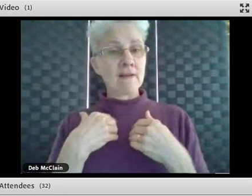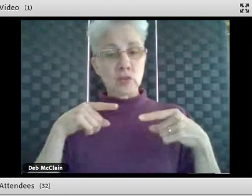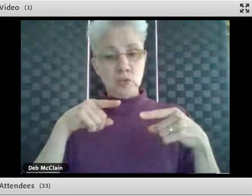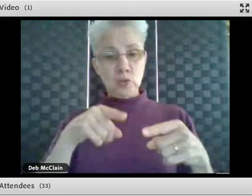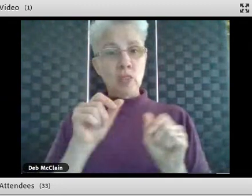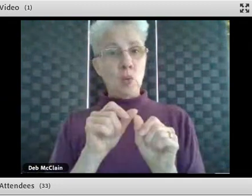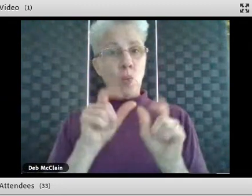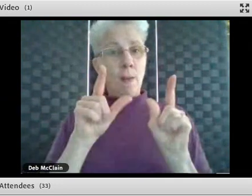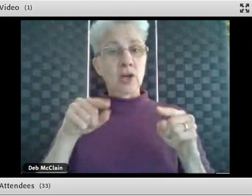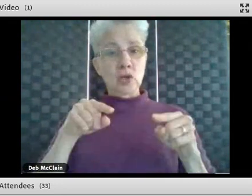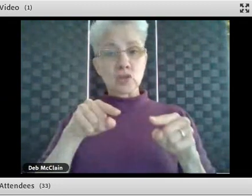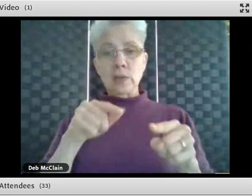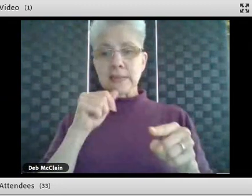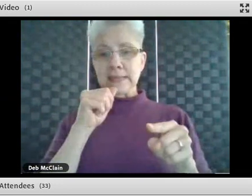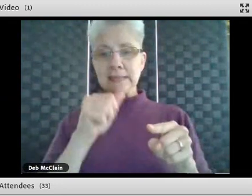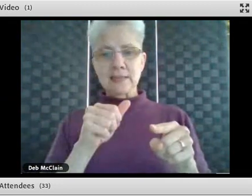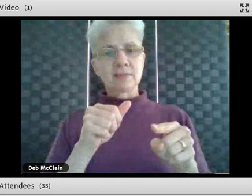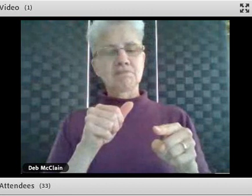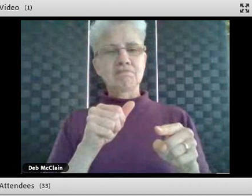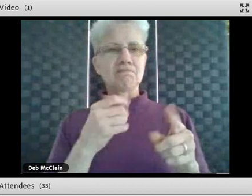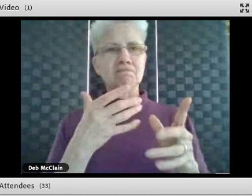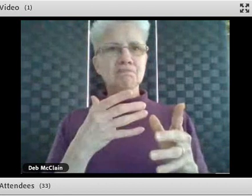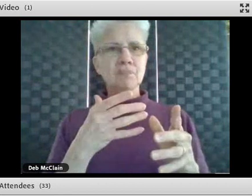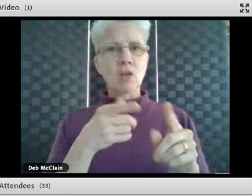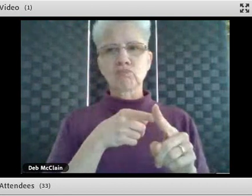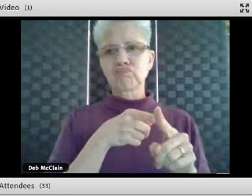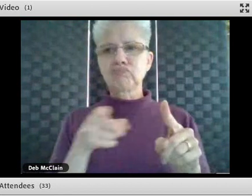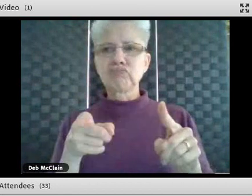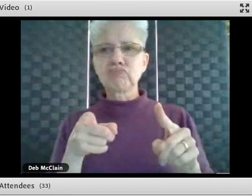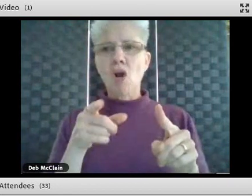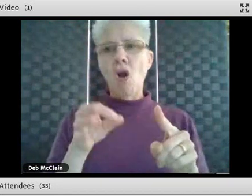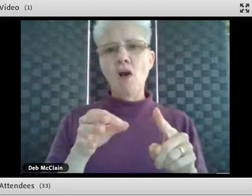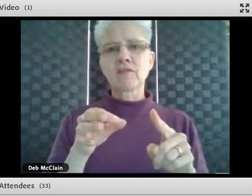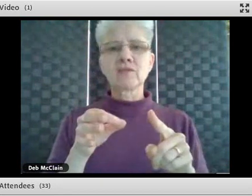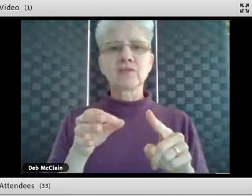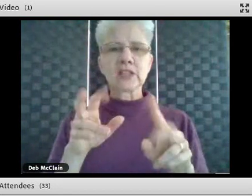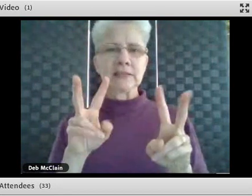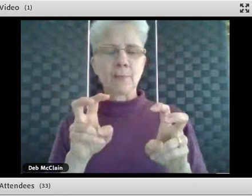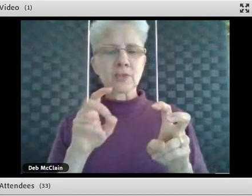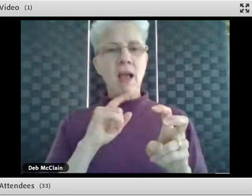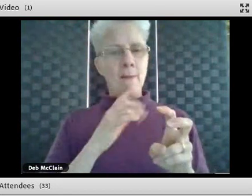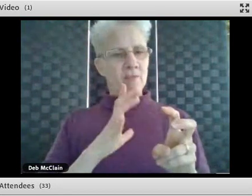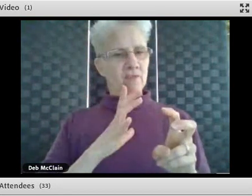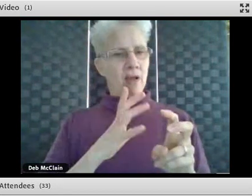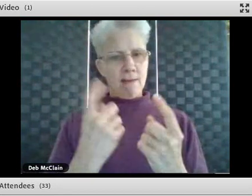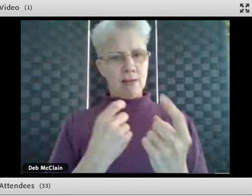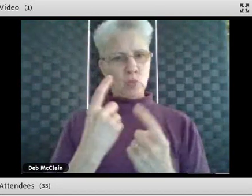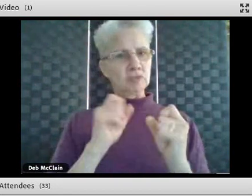As long as it doesn't get us way off track, I'm fine with you asking questions,